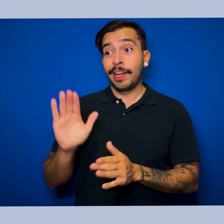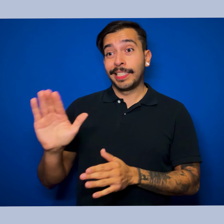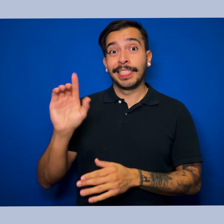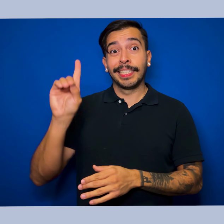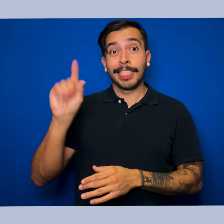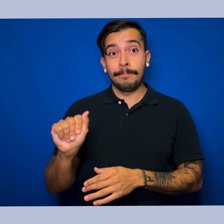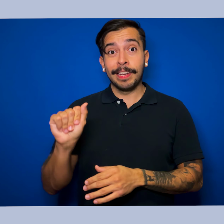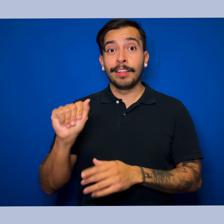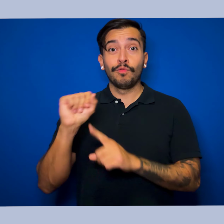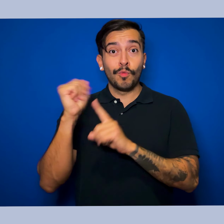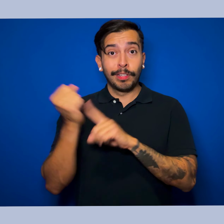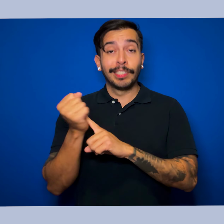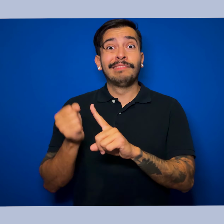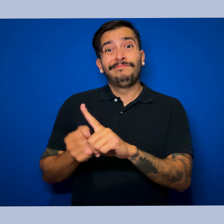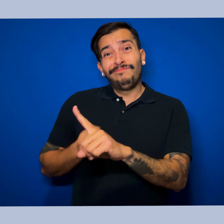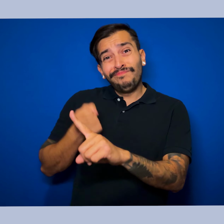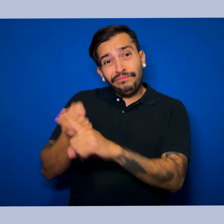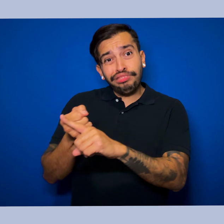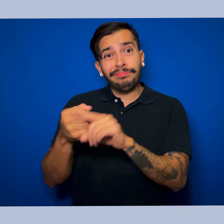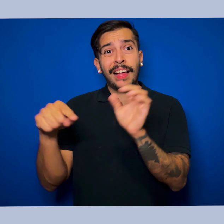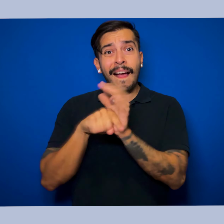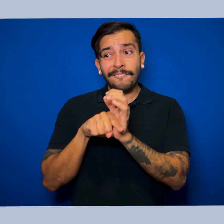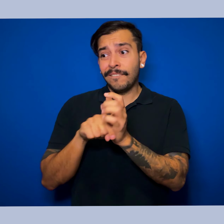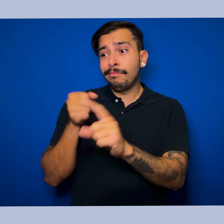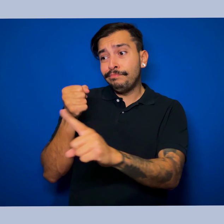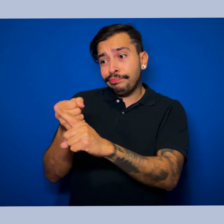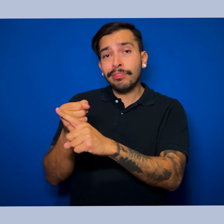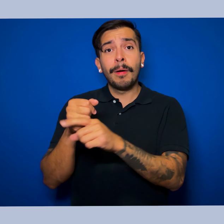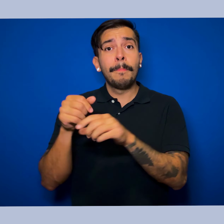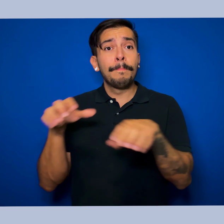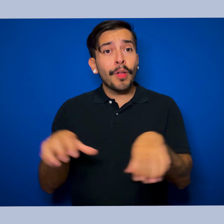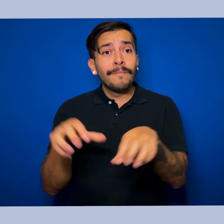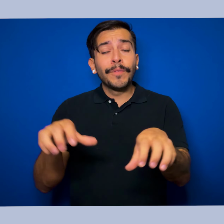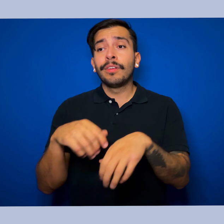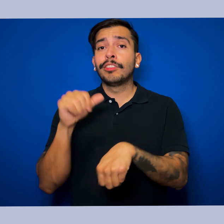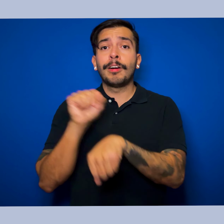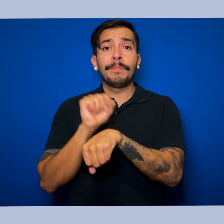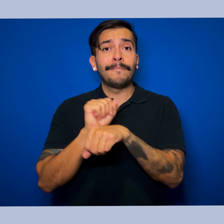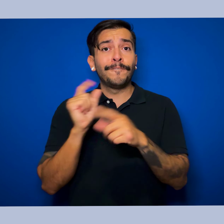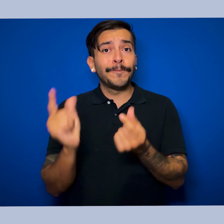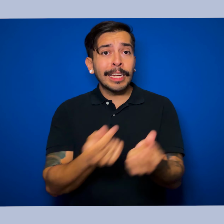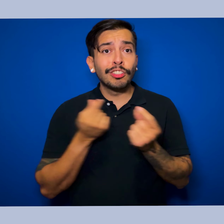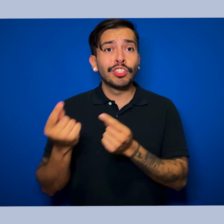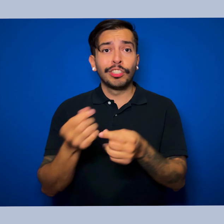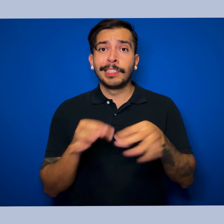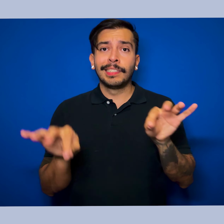disability related symptoms are negatively impacting their performance of essential job functions,